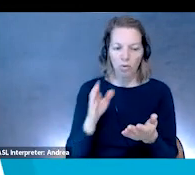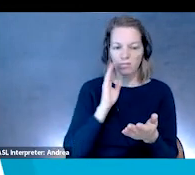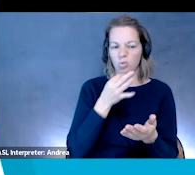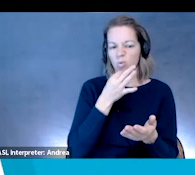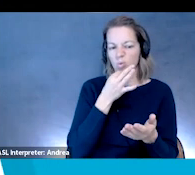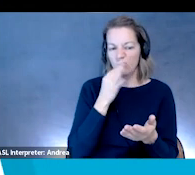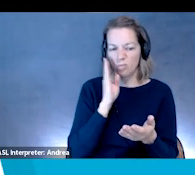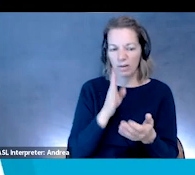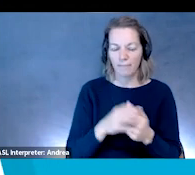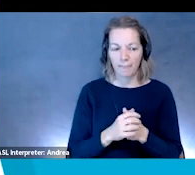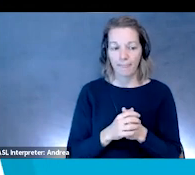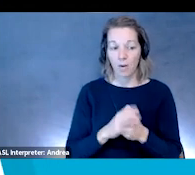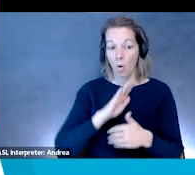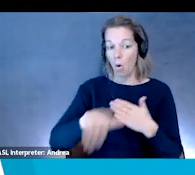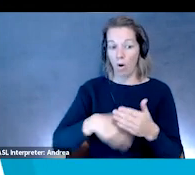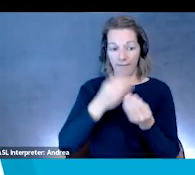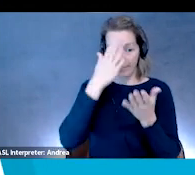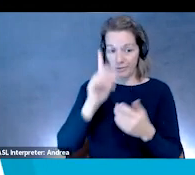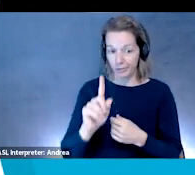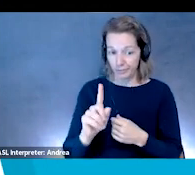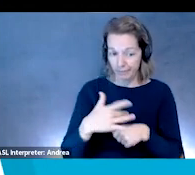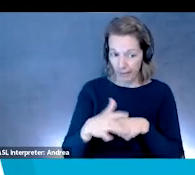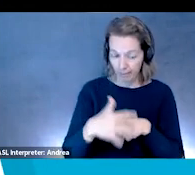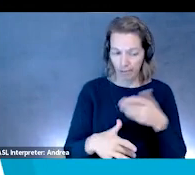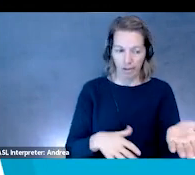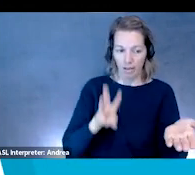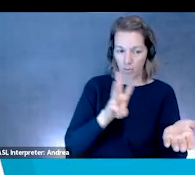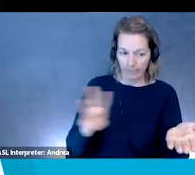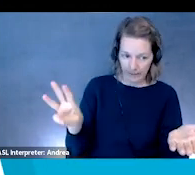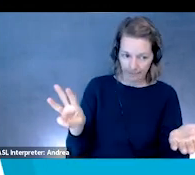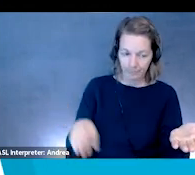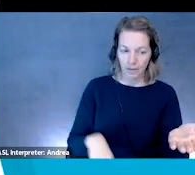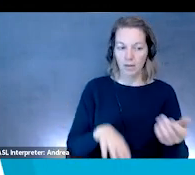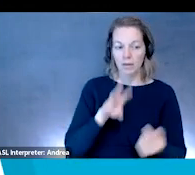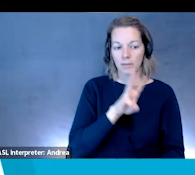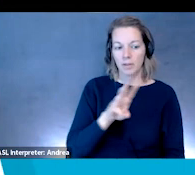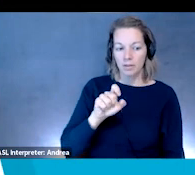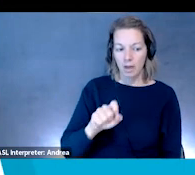SL, AND WE ARE WORKING WHAT OTHER LANGUAGES THAT ARE HELP. WE WILL HAVE THOSE COMING AS WELL AND ALL